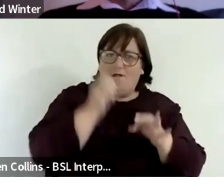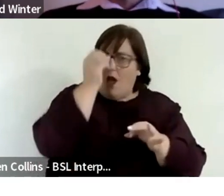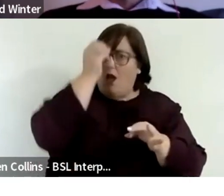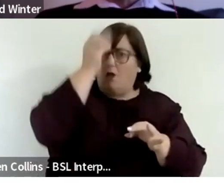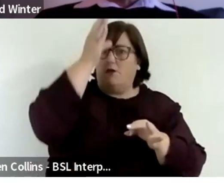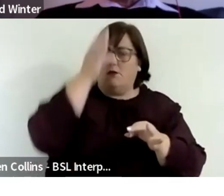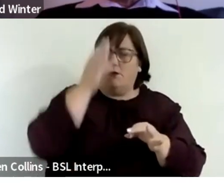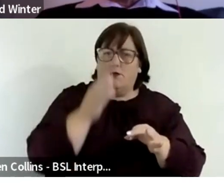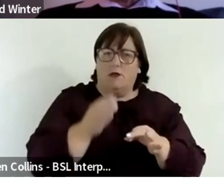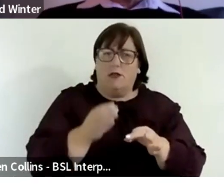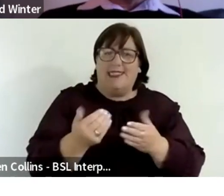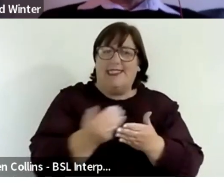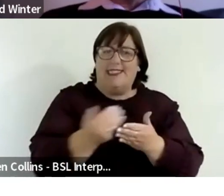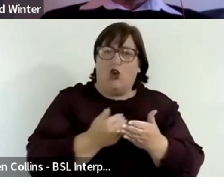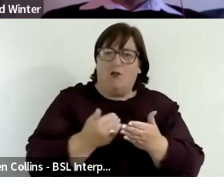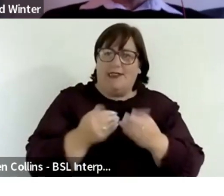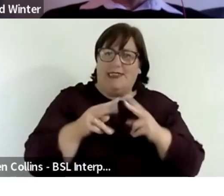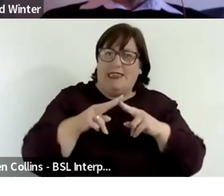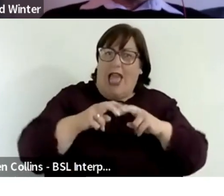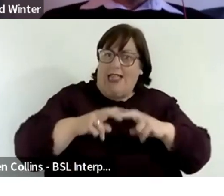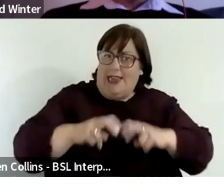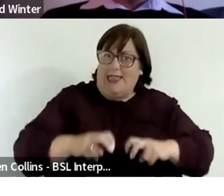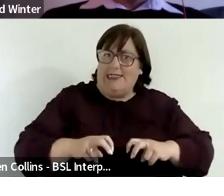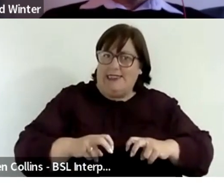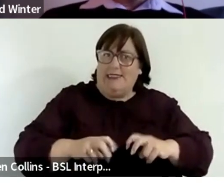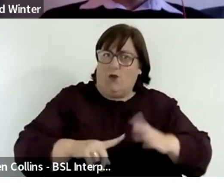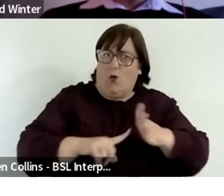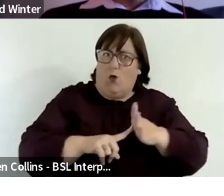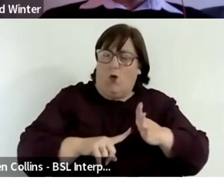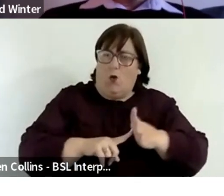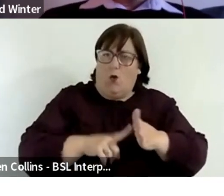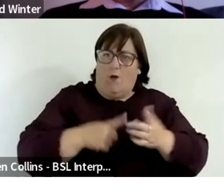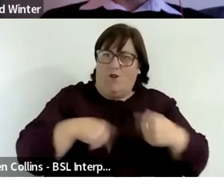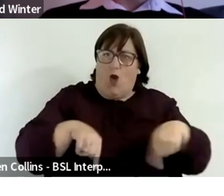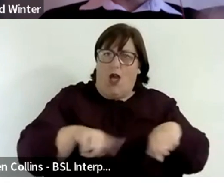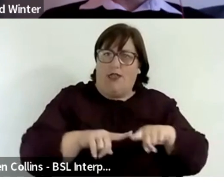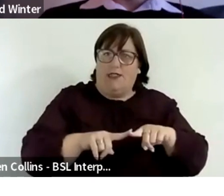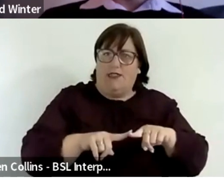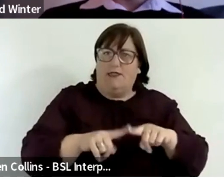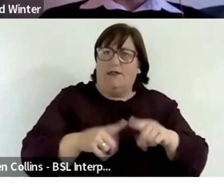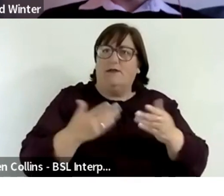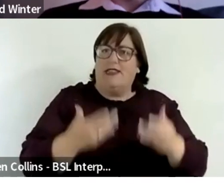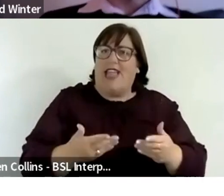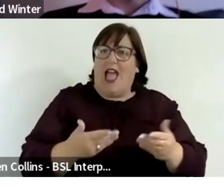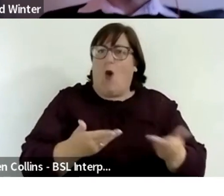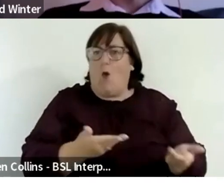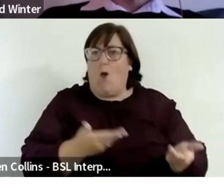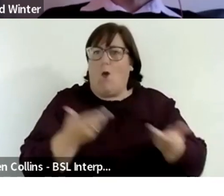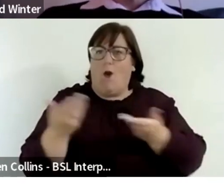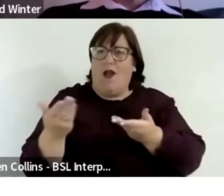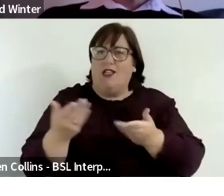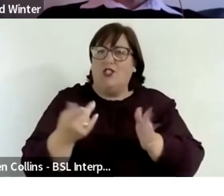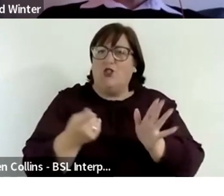I'm handing over to Marie? ^ No back to Ambrose.